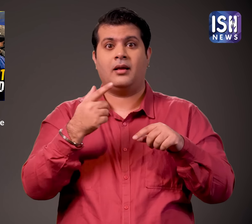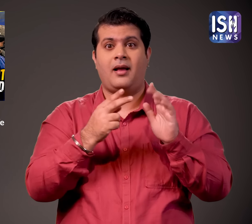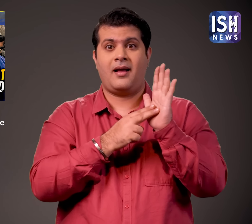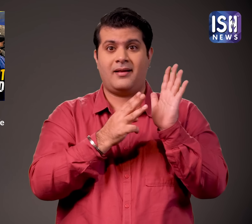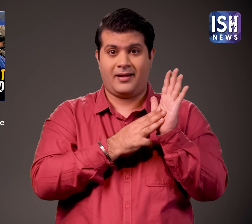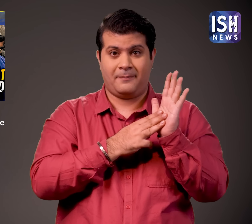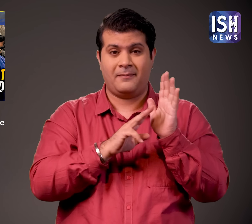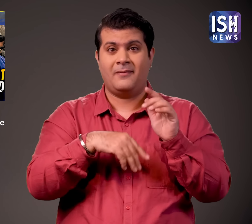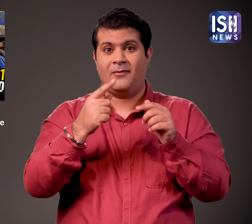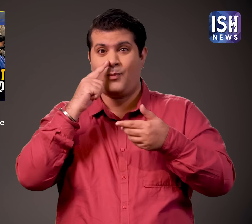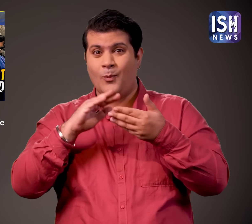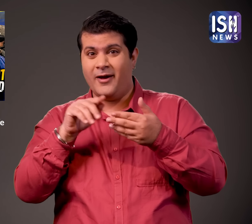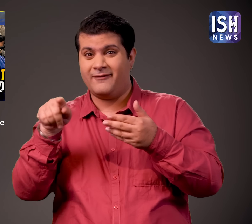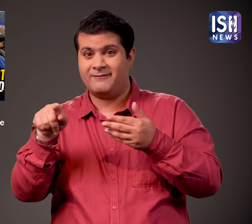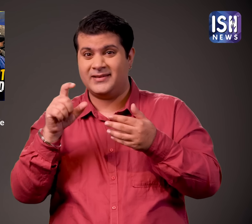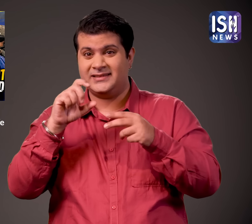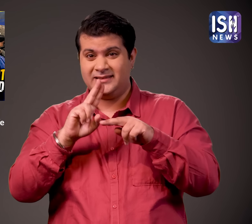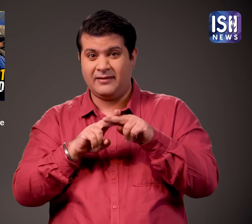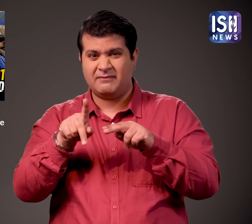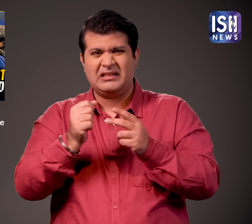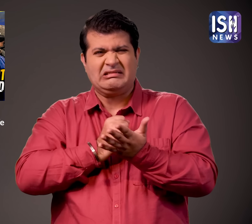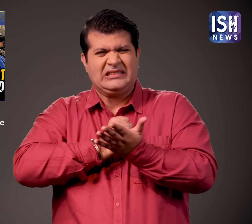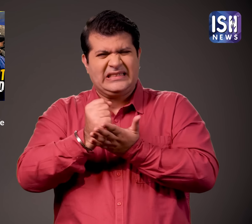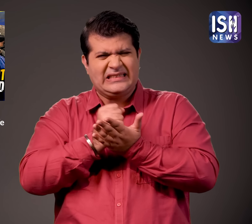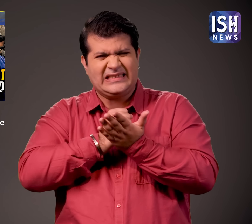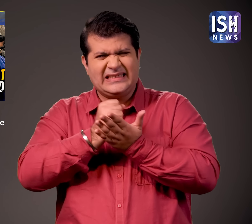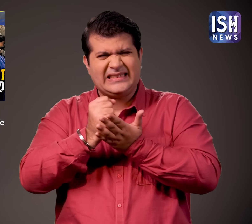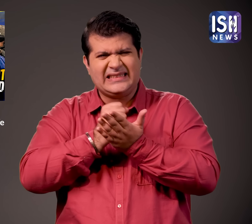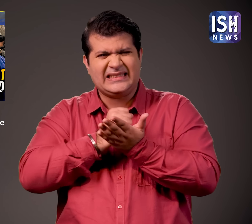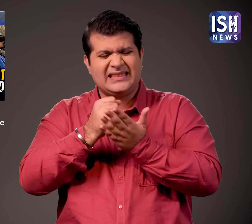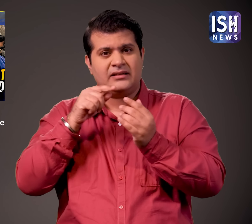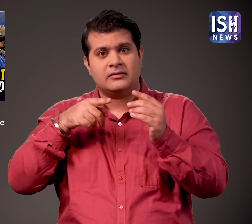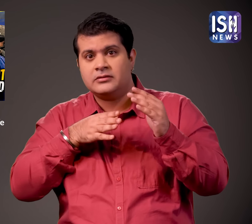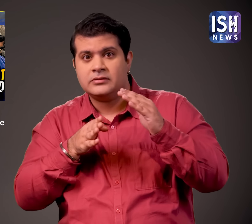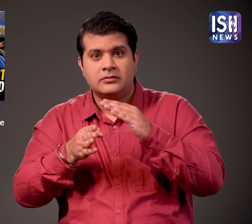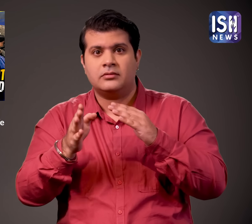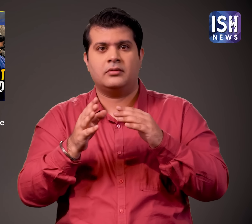Maduro and Flores tried to escape.